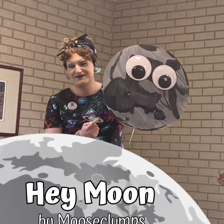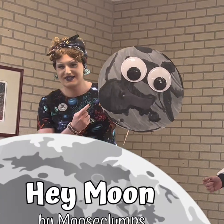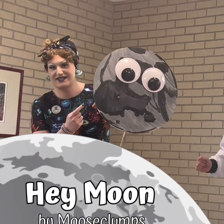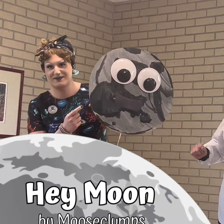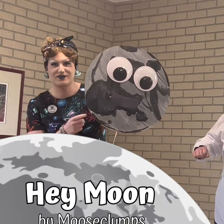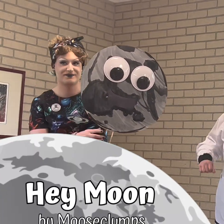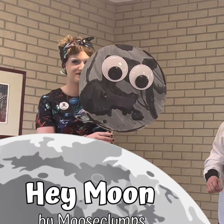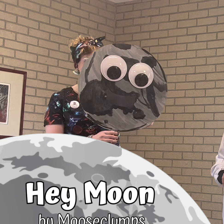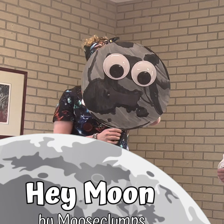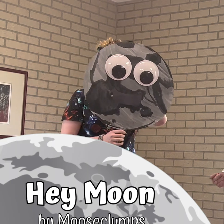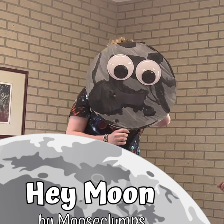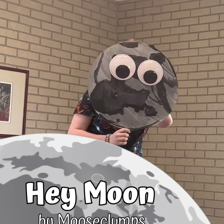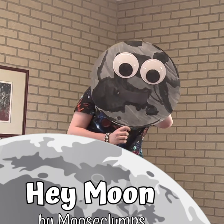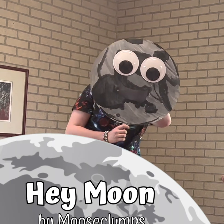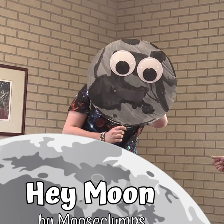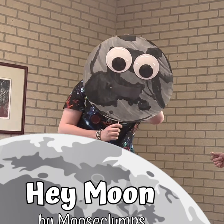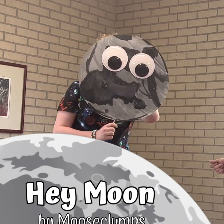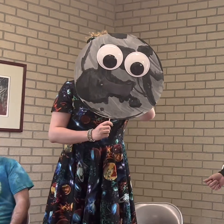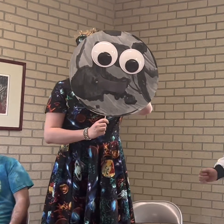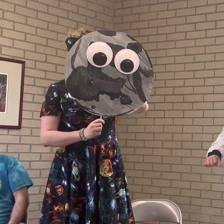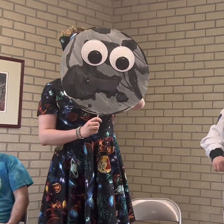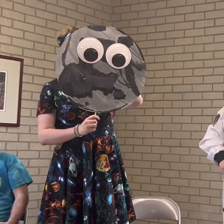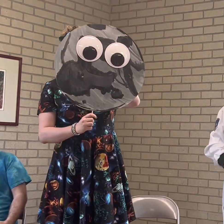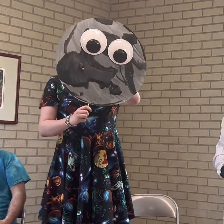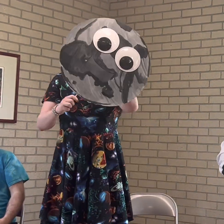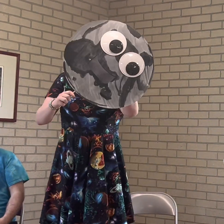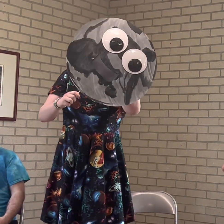Miss Cali: This is the moon.